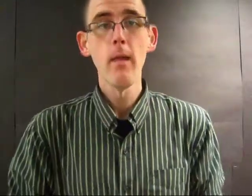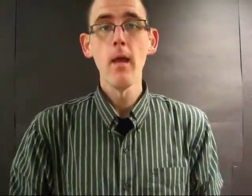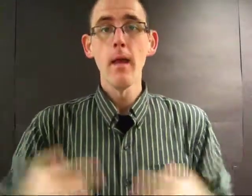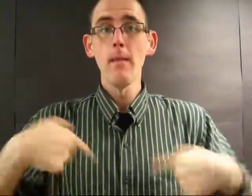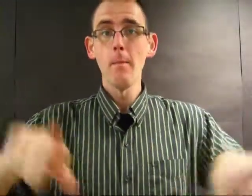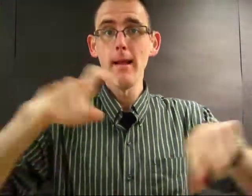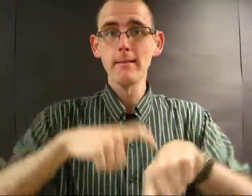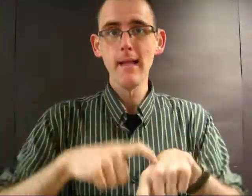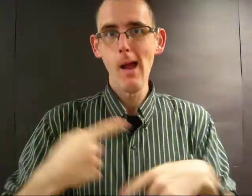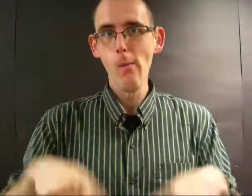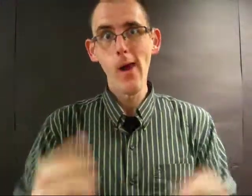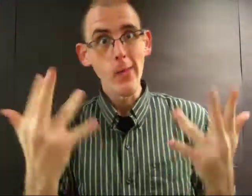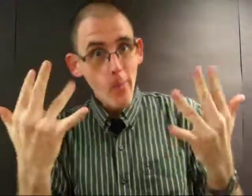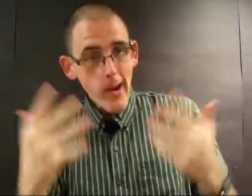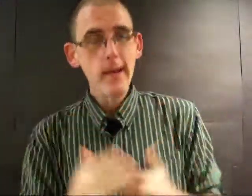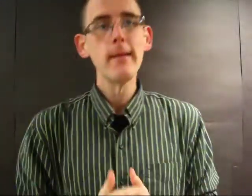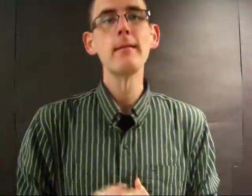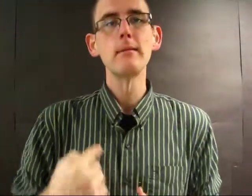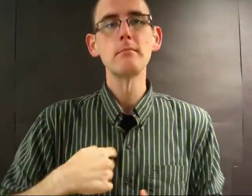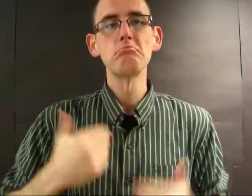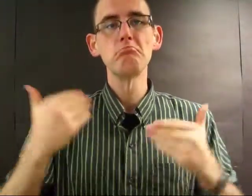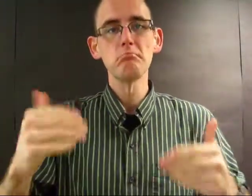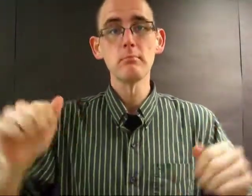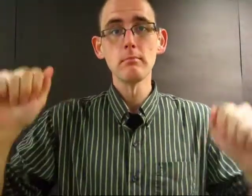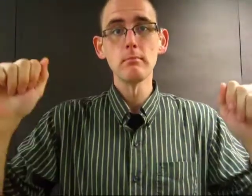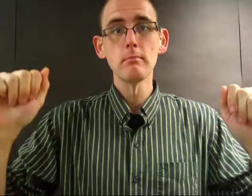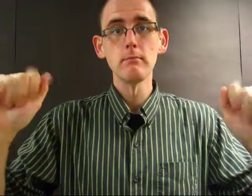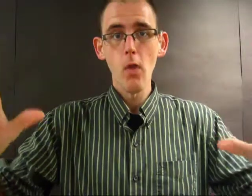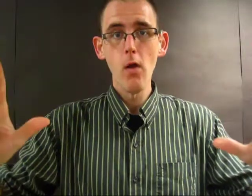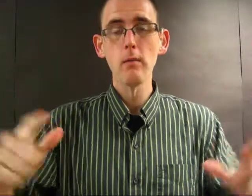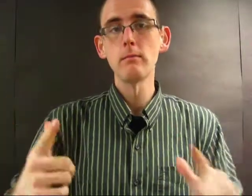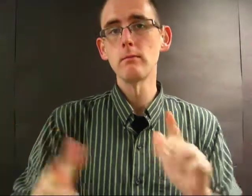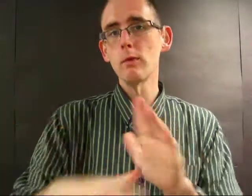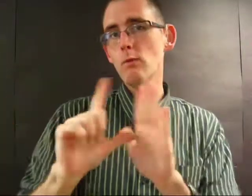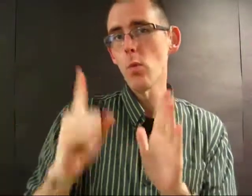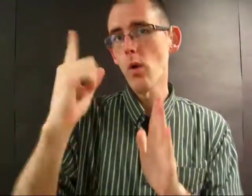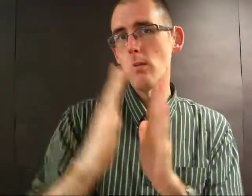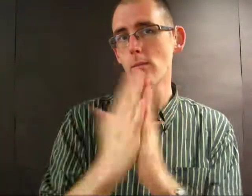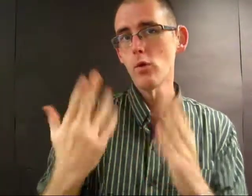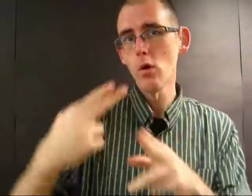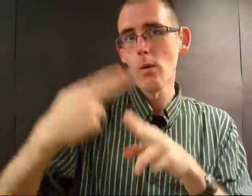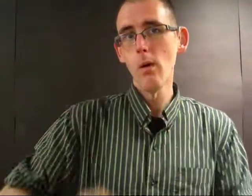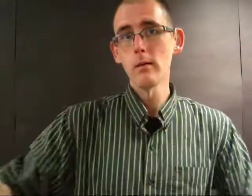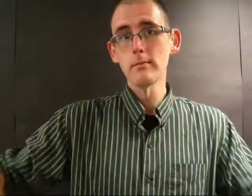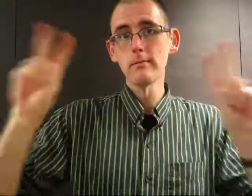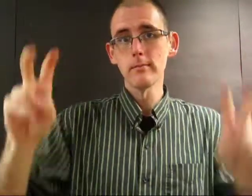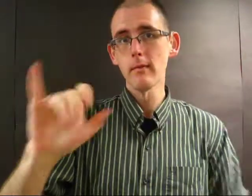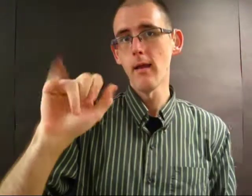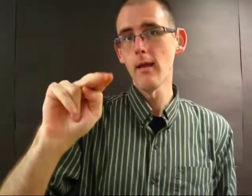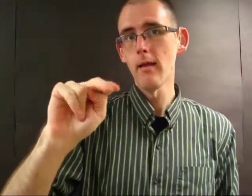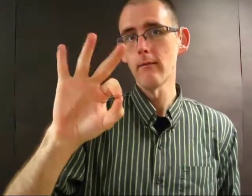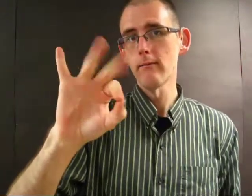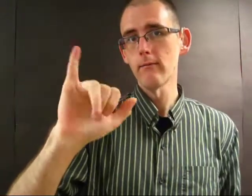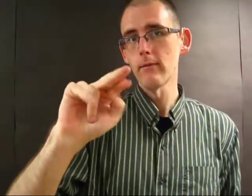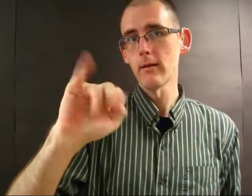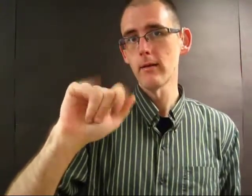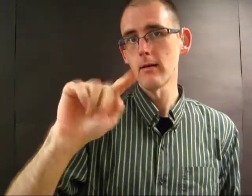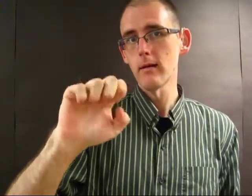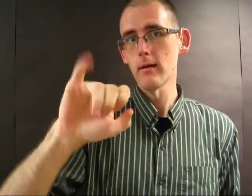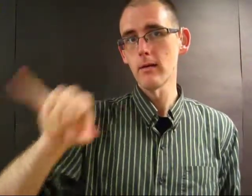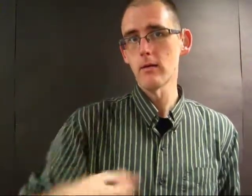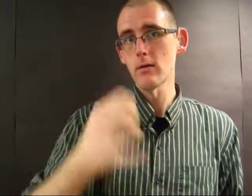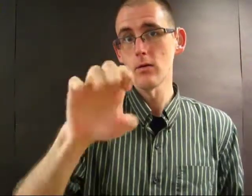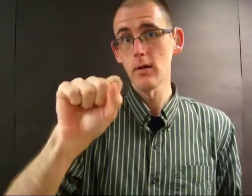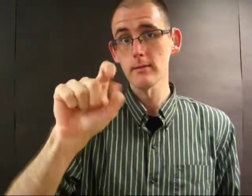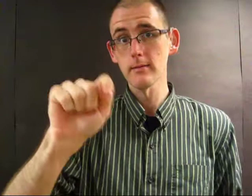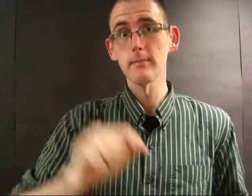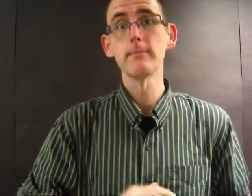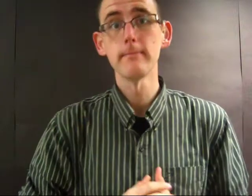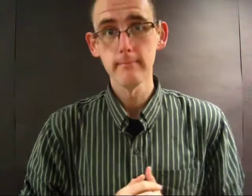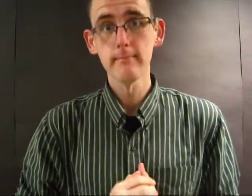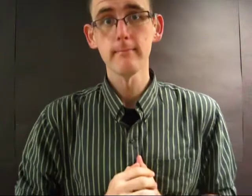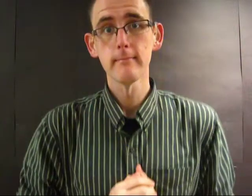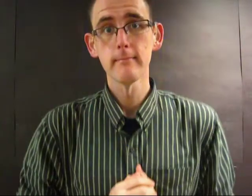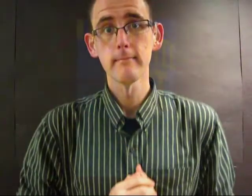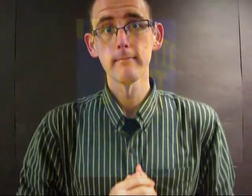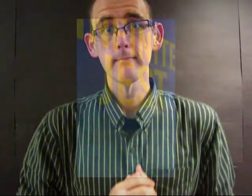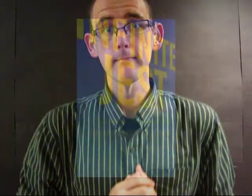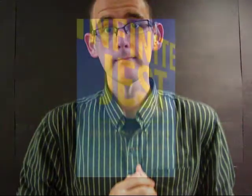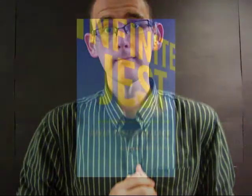In the meantime, while you're waiting, I'm going to review a book called "Infinite Jest."